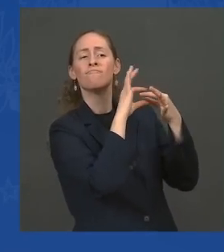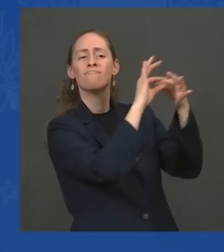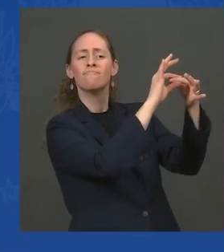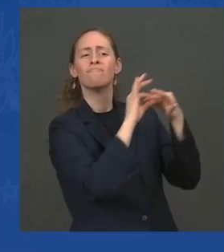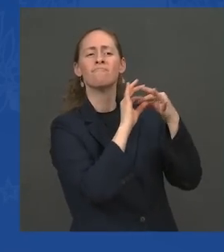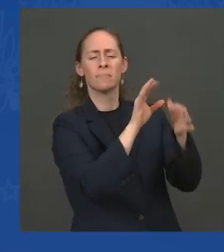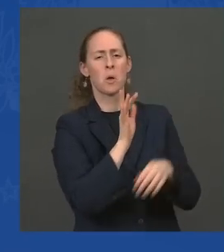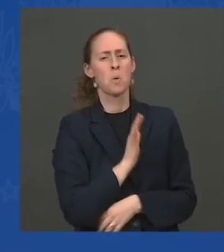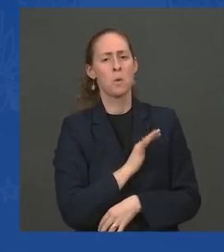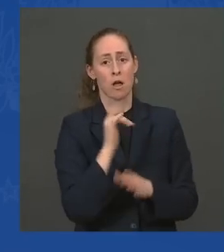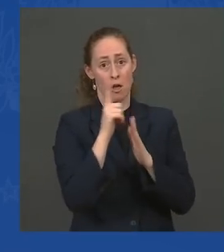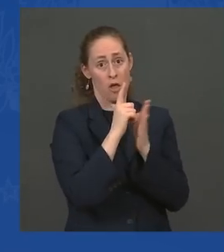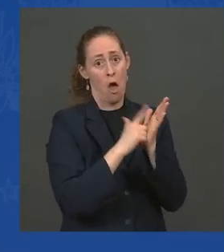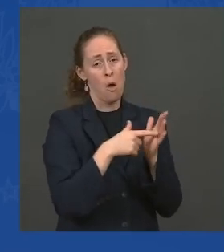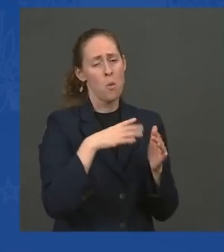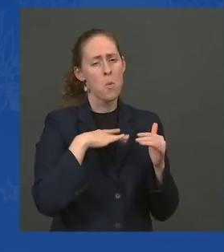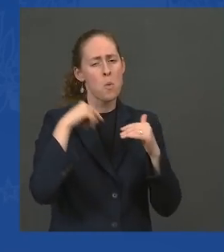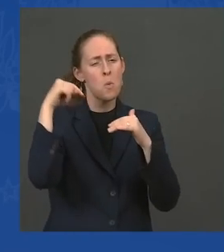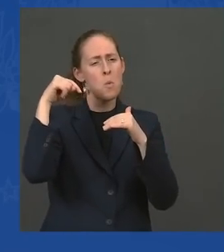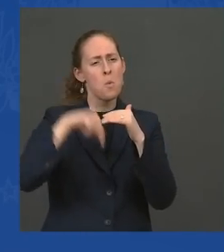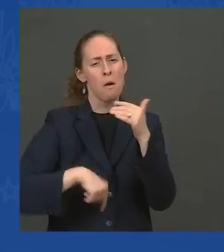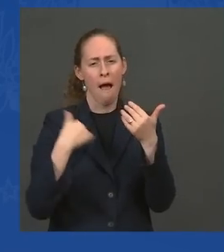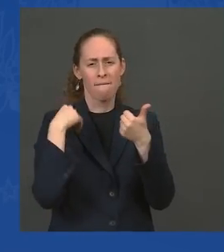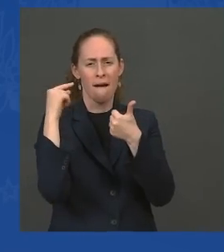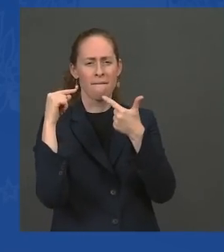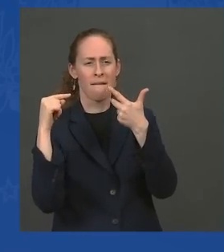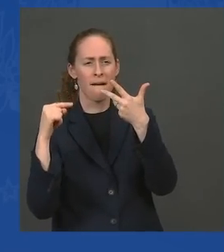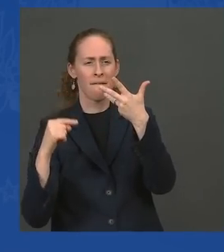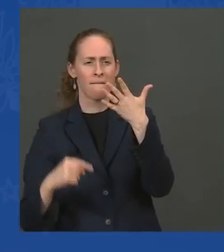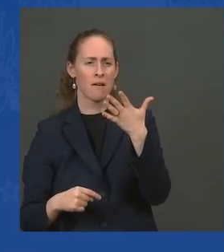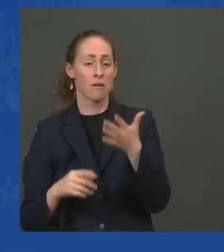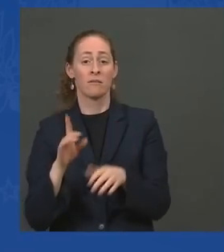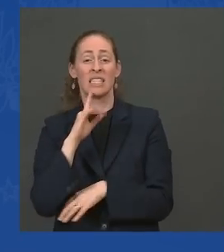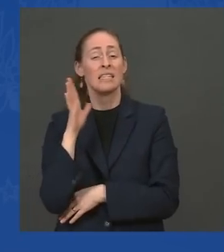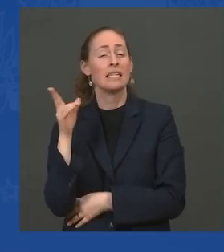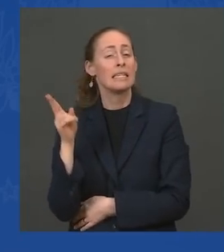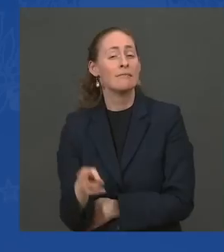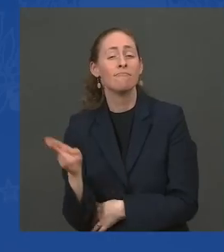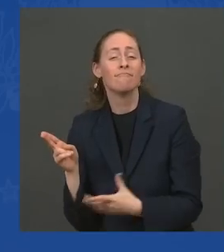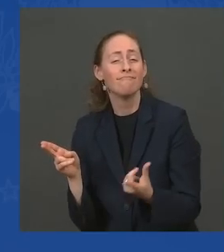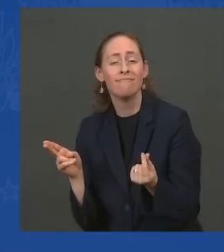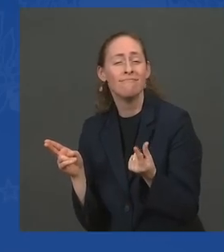But most of all, this law does something truly historic. This law is going to help rebuild the backbone